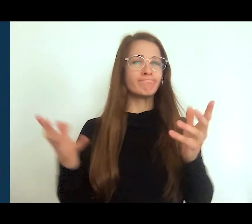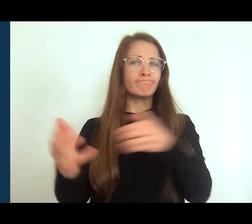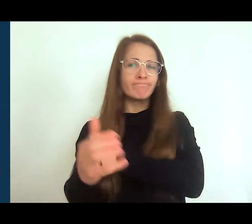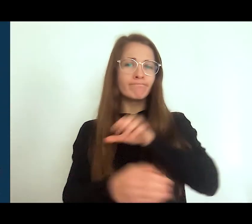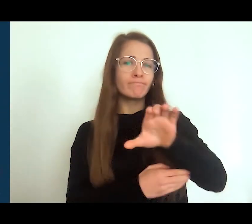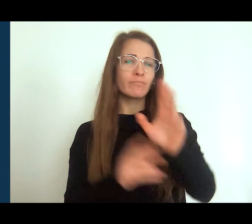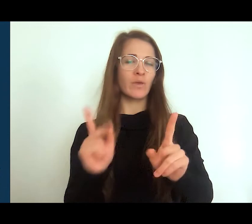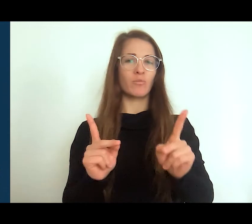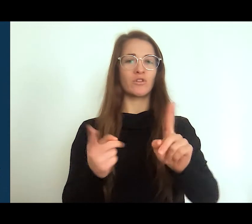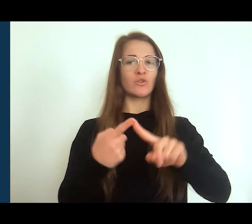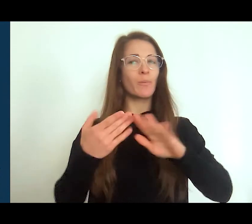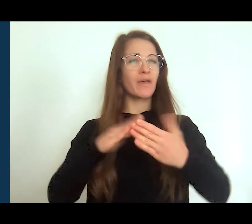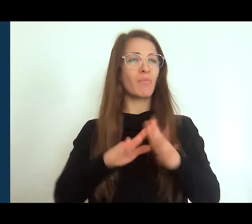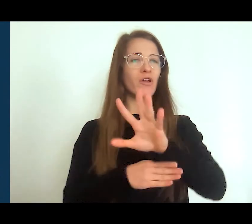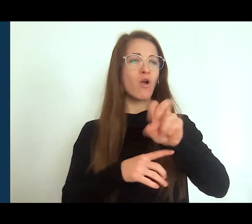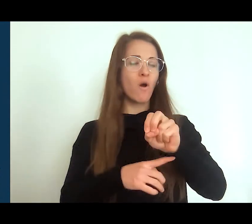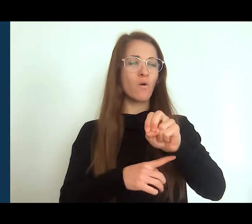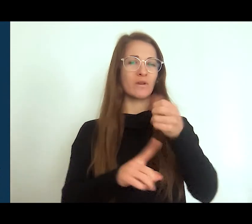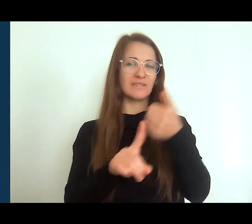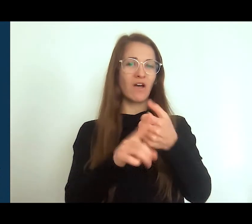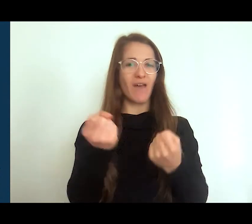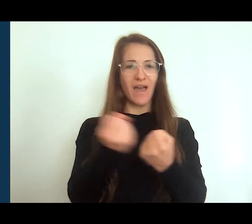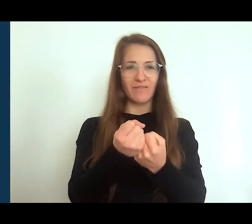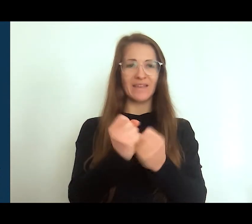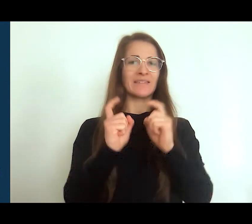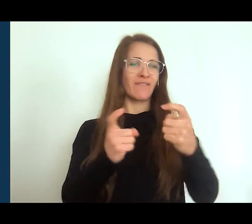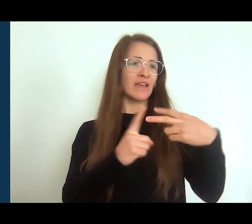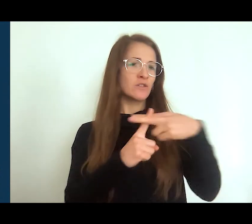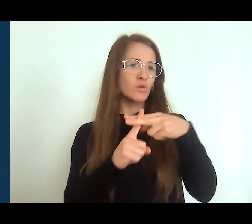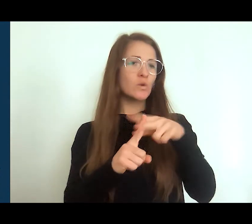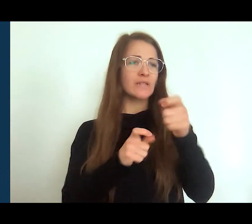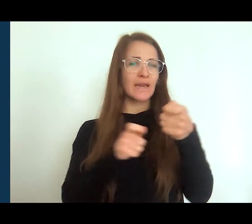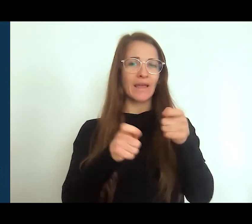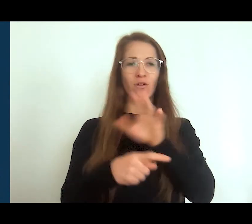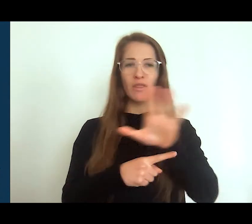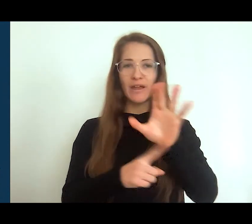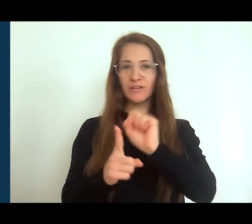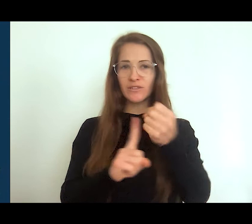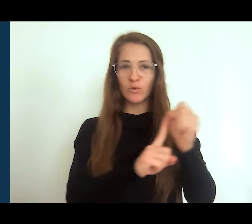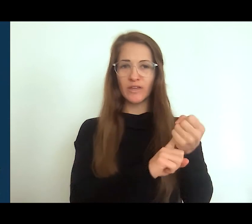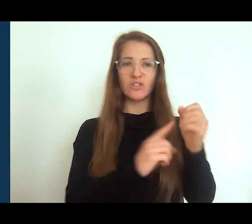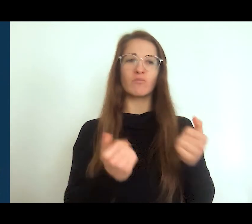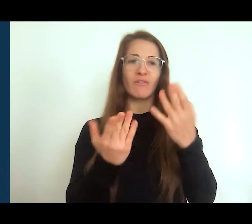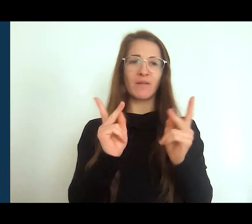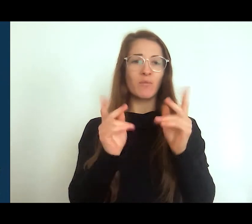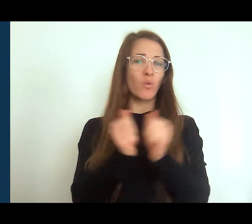TO BE THEIR OWN SELF-ADVOCATES AND EQUIPPING THE PEOPLE WITH THE TOOLS.